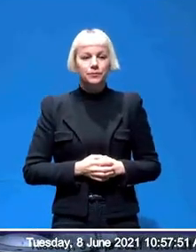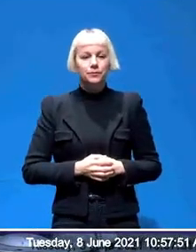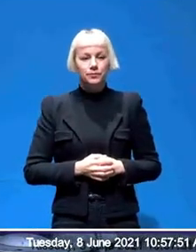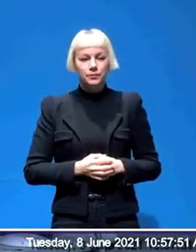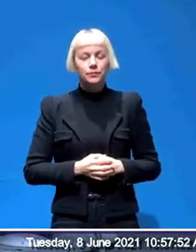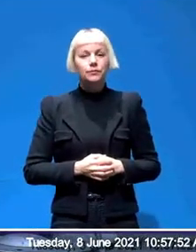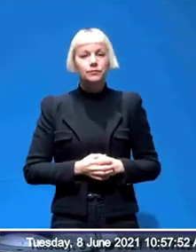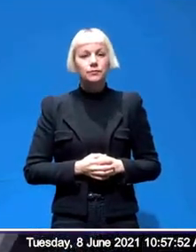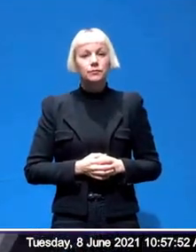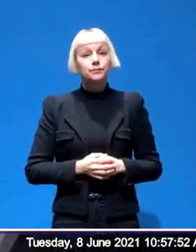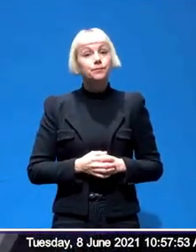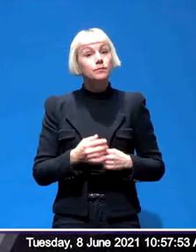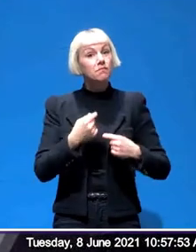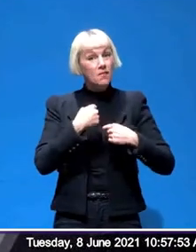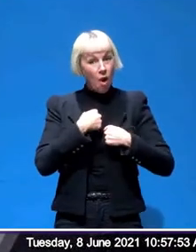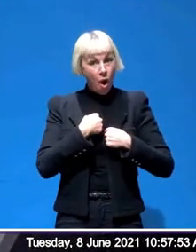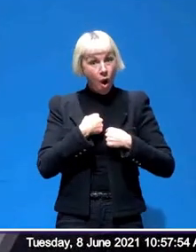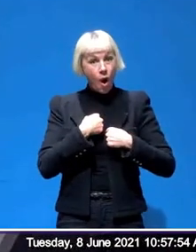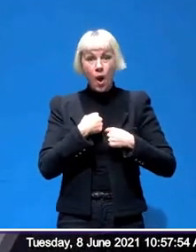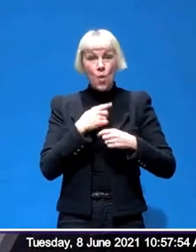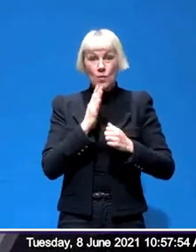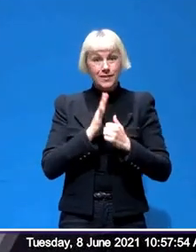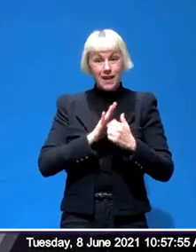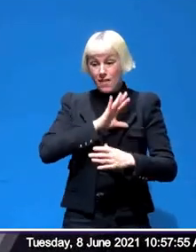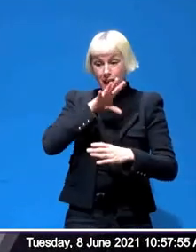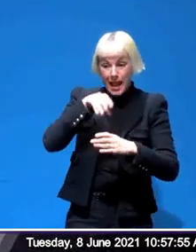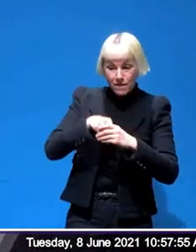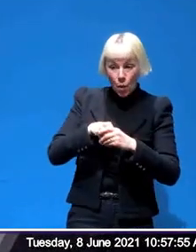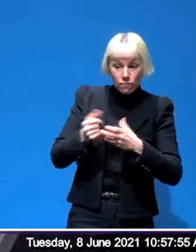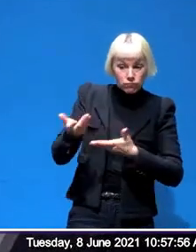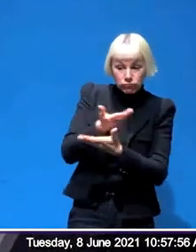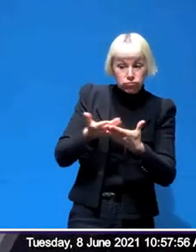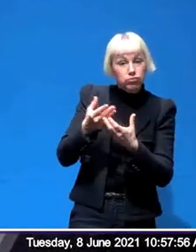I was not involved in or consulted about the DHS investigation.